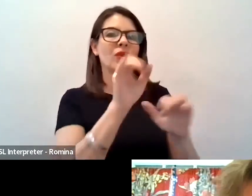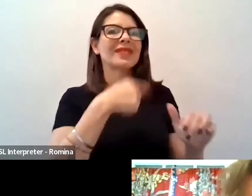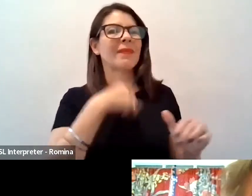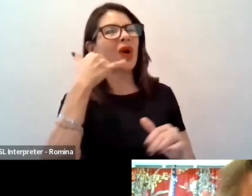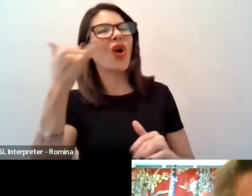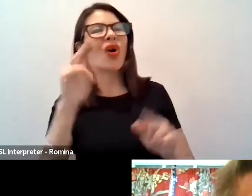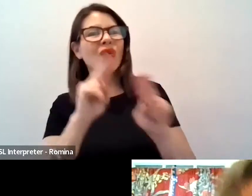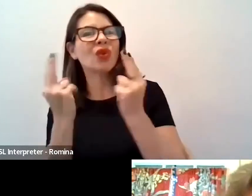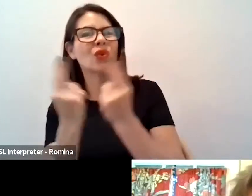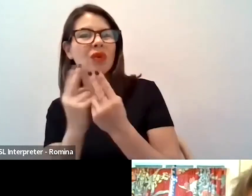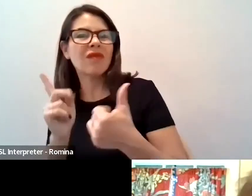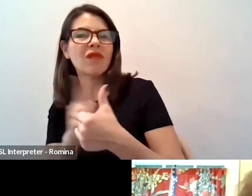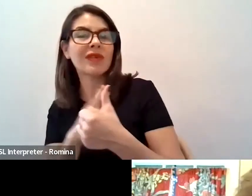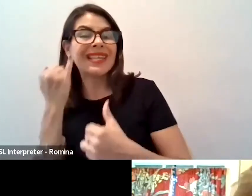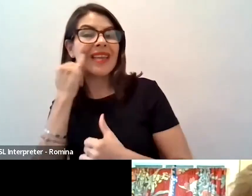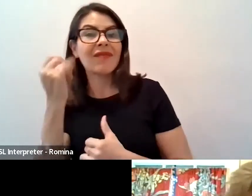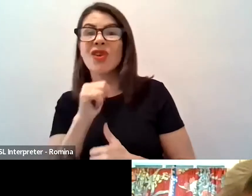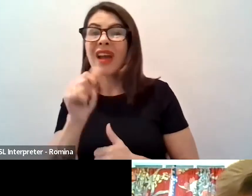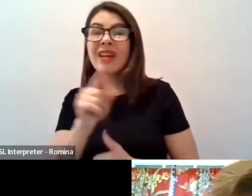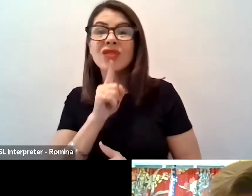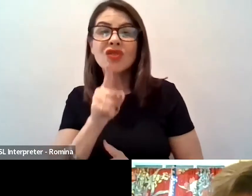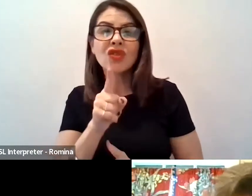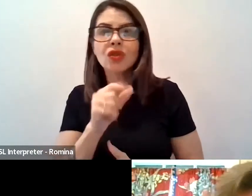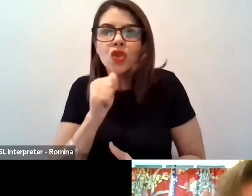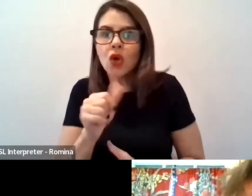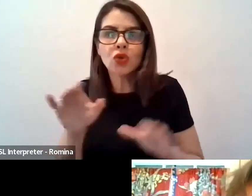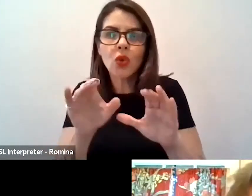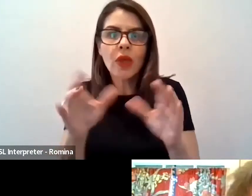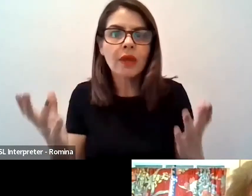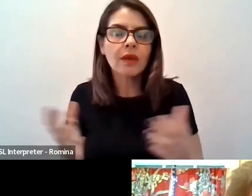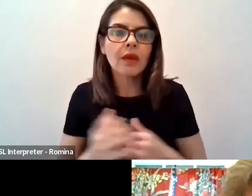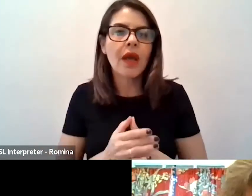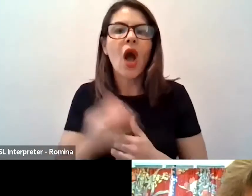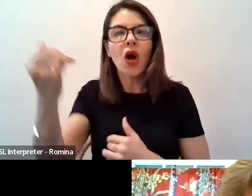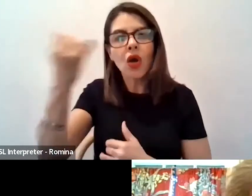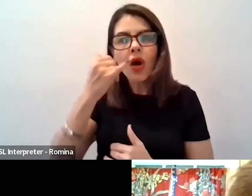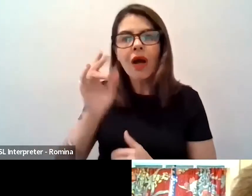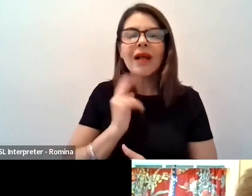So if there's any doubts, don't do it. Call us. Don't let them pressure you